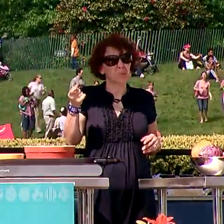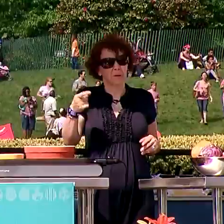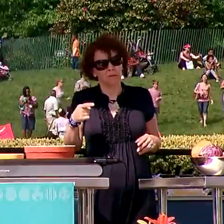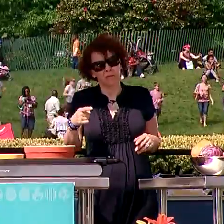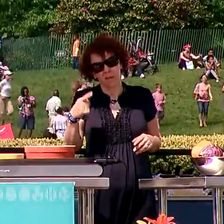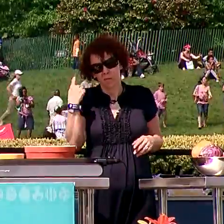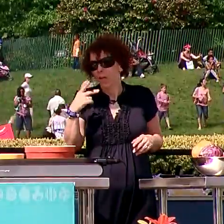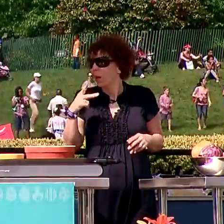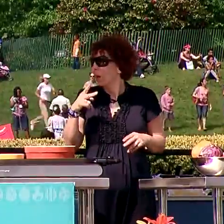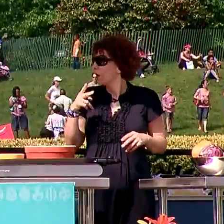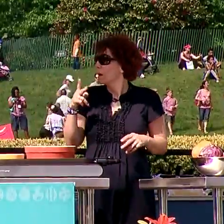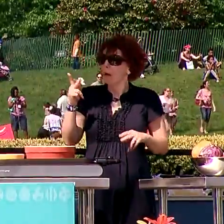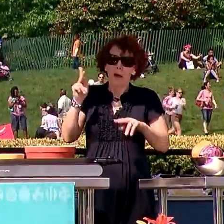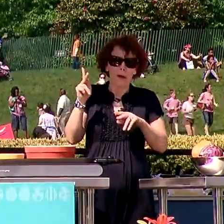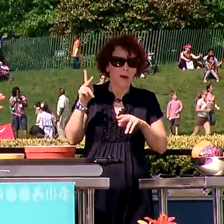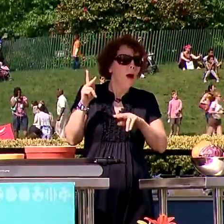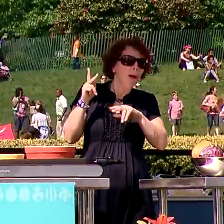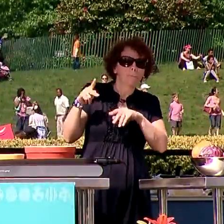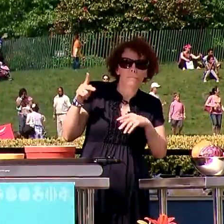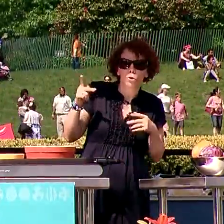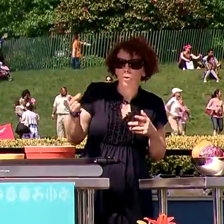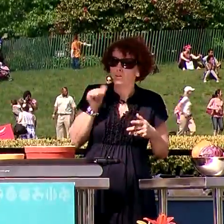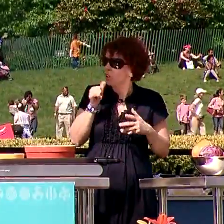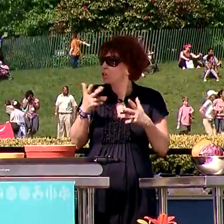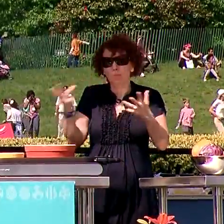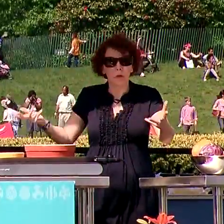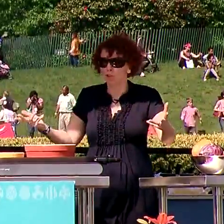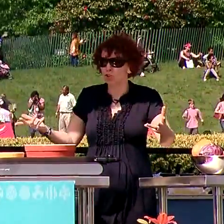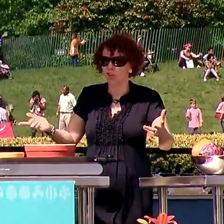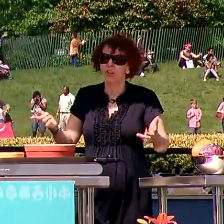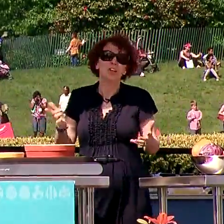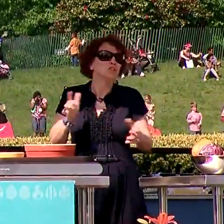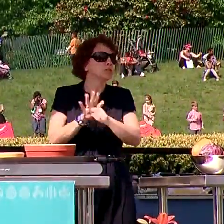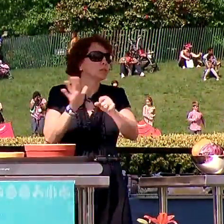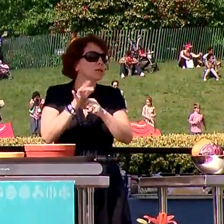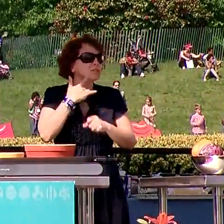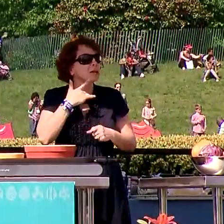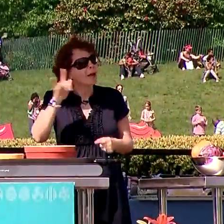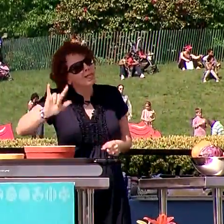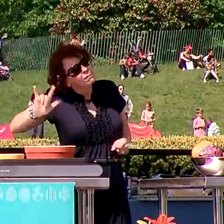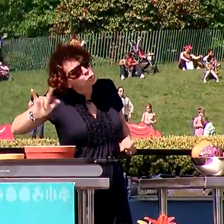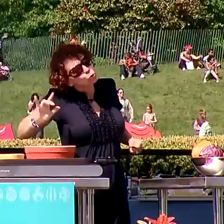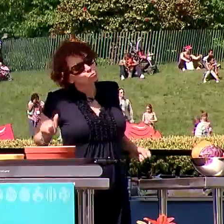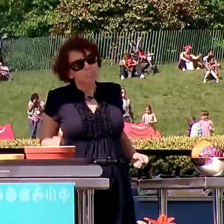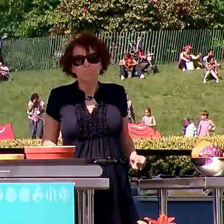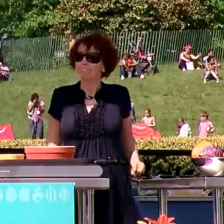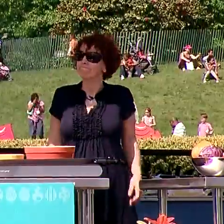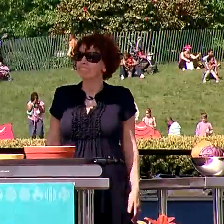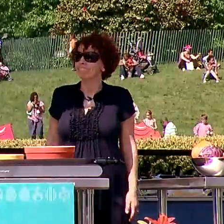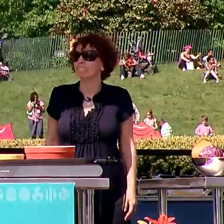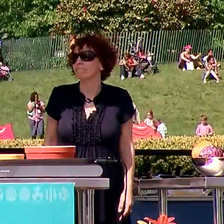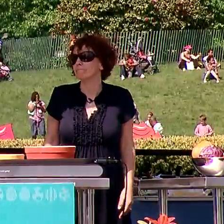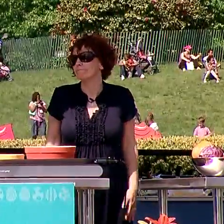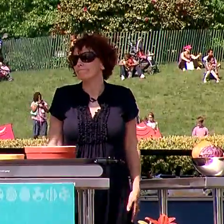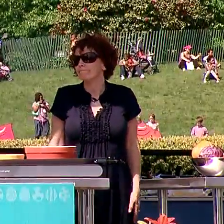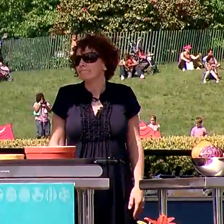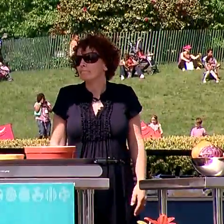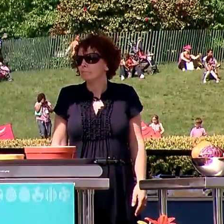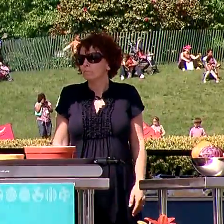Doink, doink, not too much, just enough to say I love you. All right.